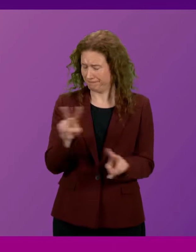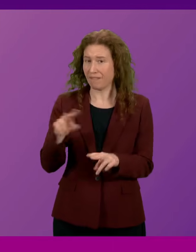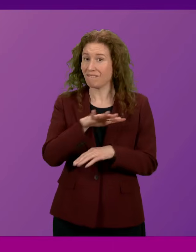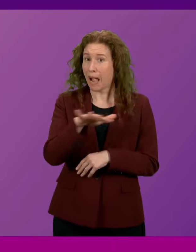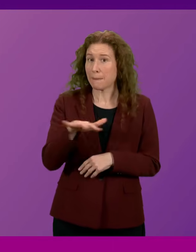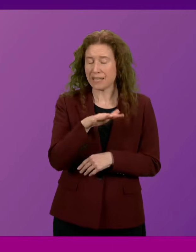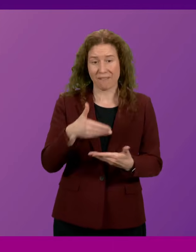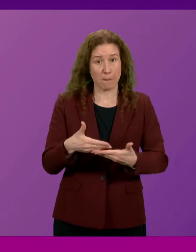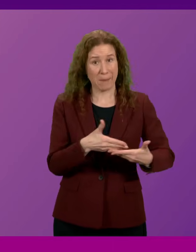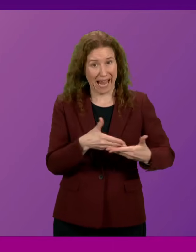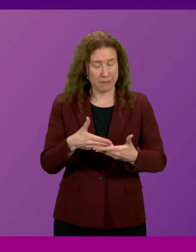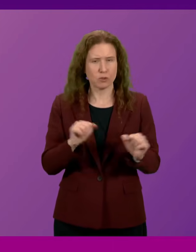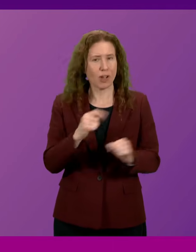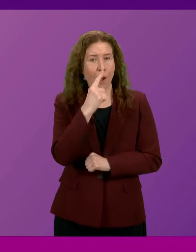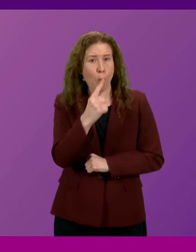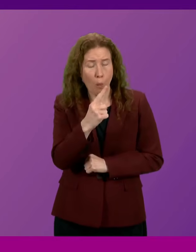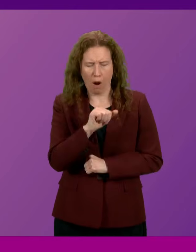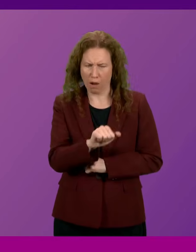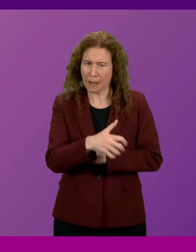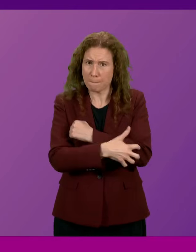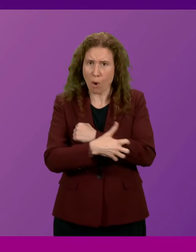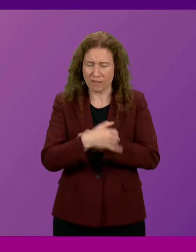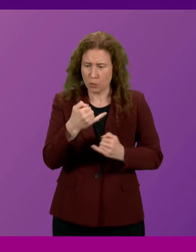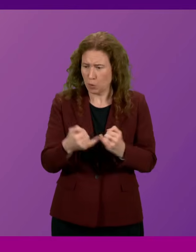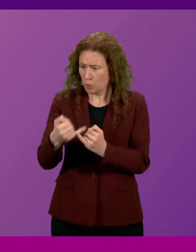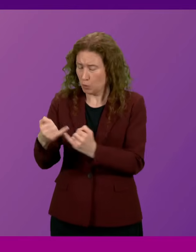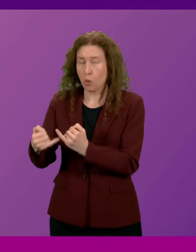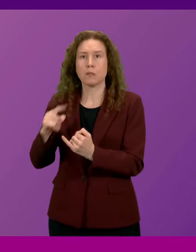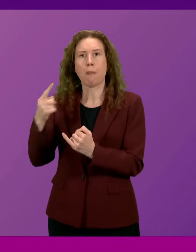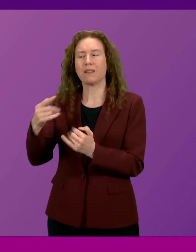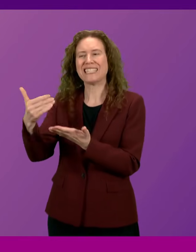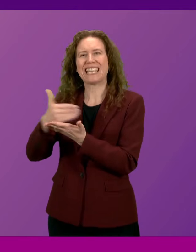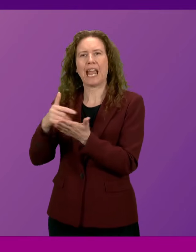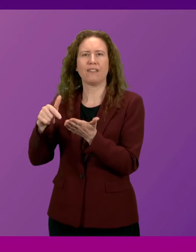a baby under one and new evidence from Save the Children that increasing best start grant and best